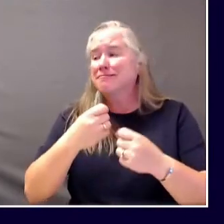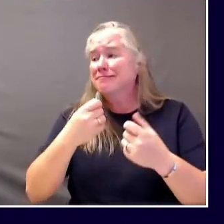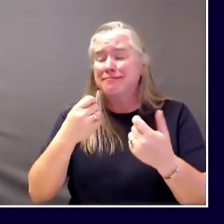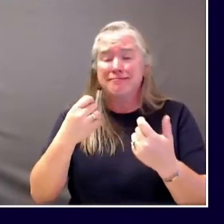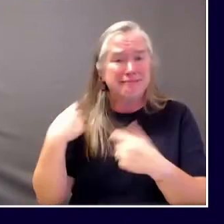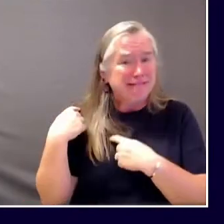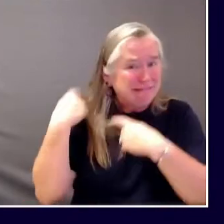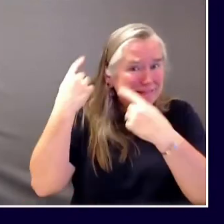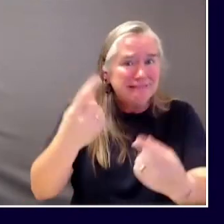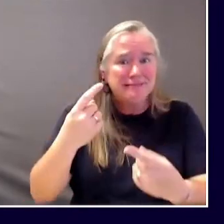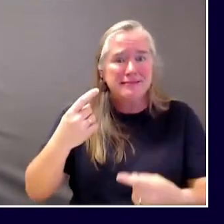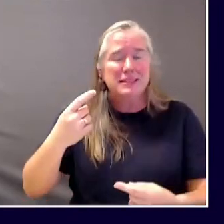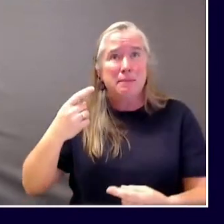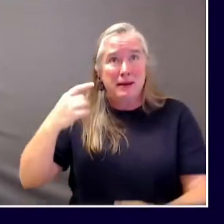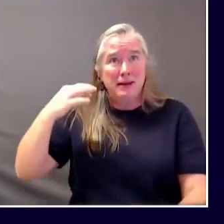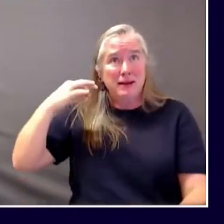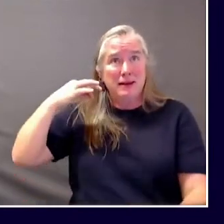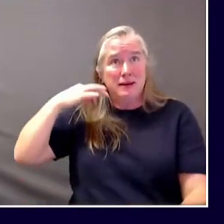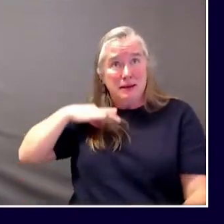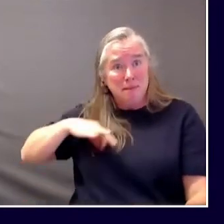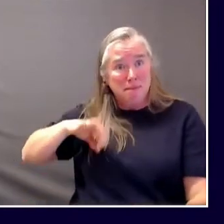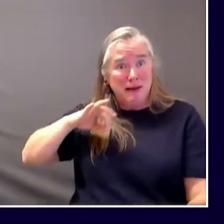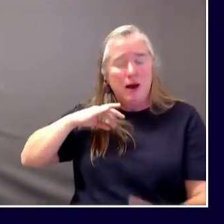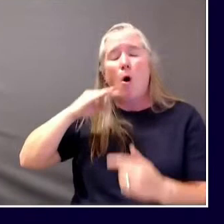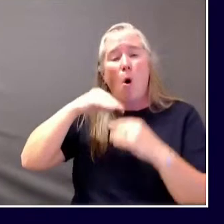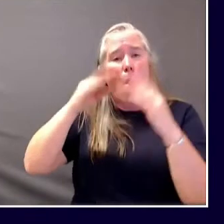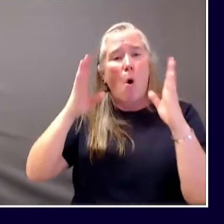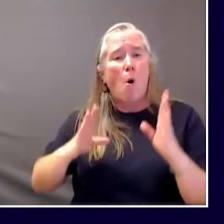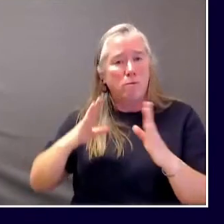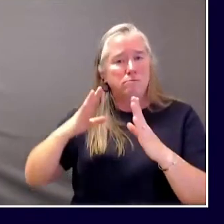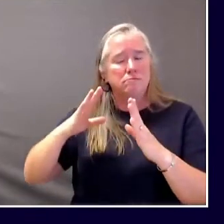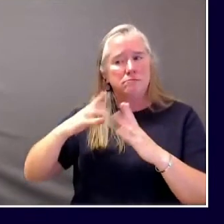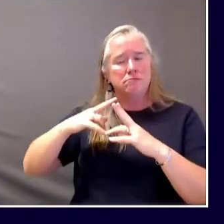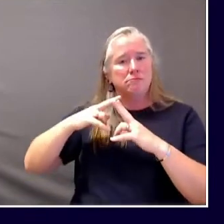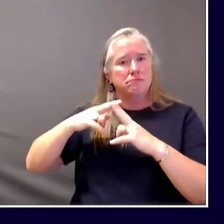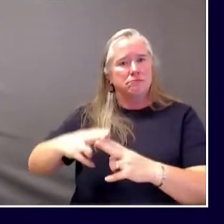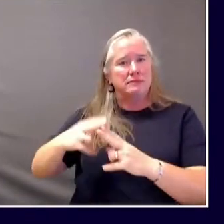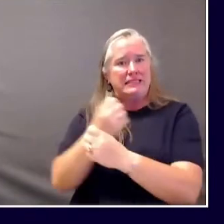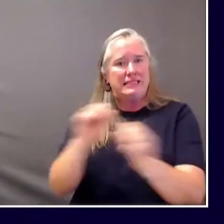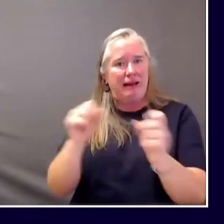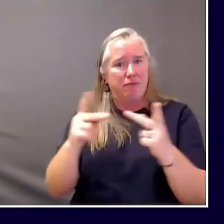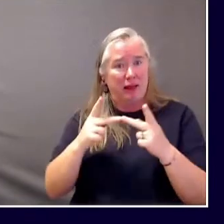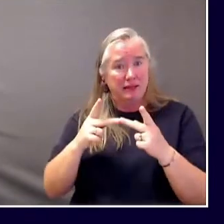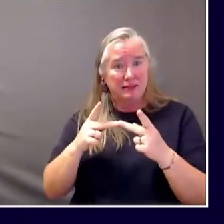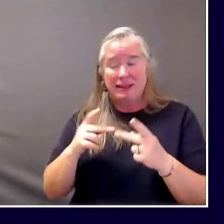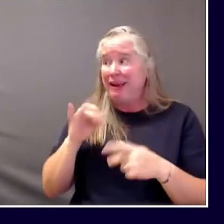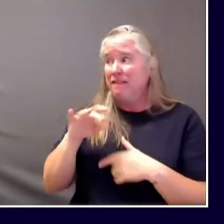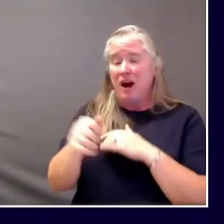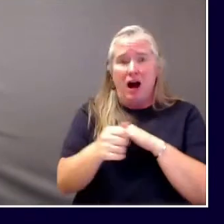there's not a safer place in the house in the kitchen table but